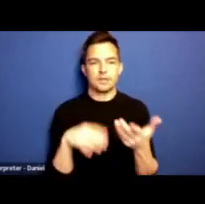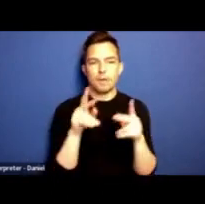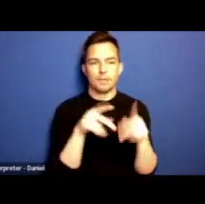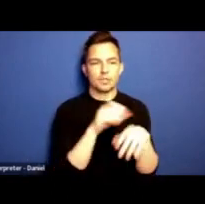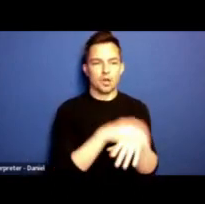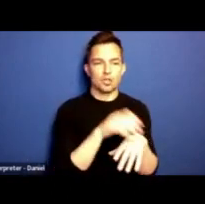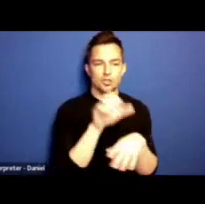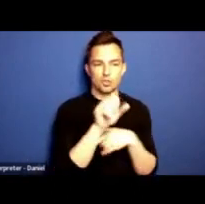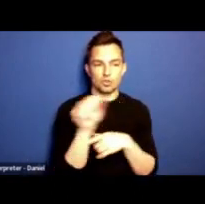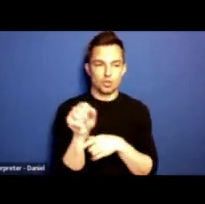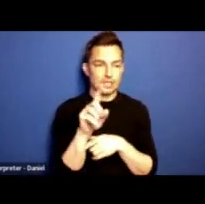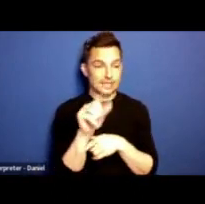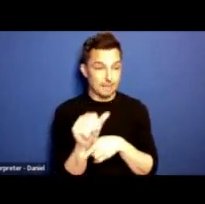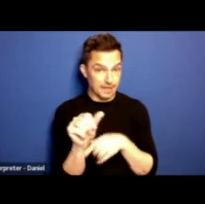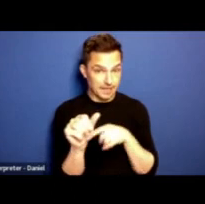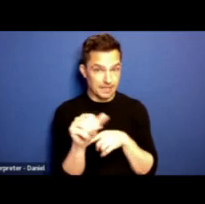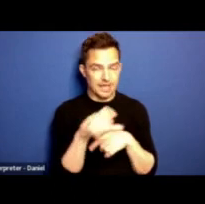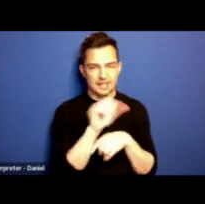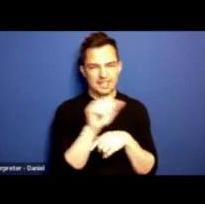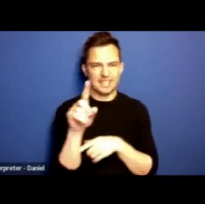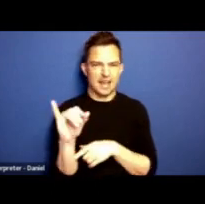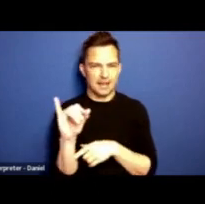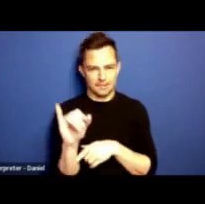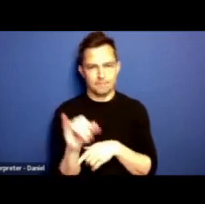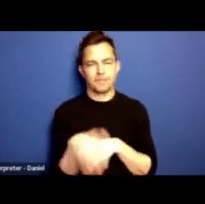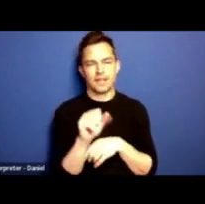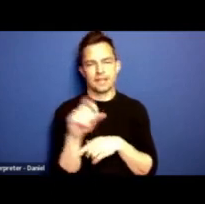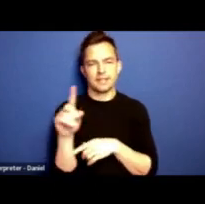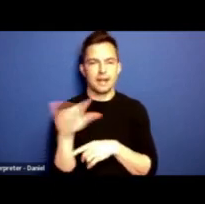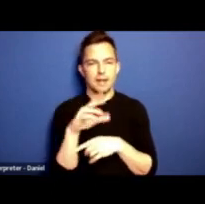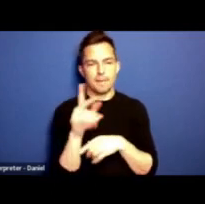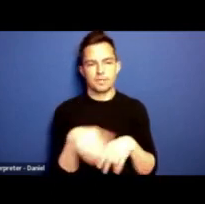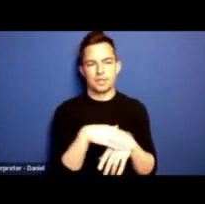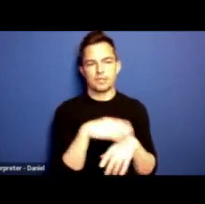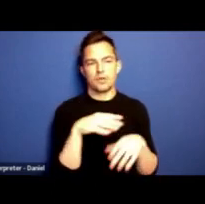Security Disability Insurance SSDI, or Supplemental Security